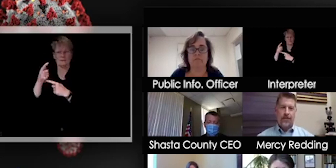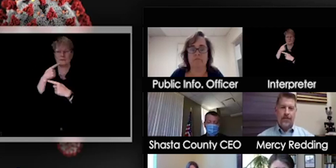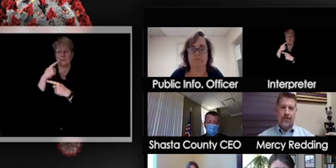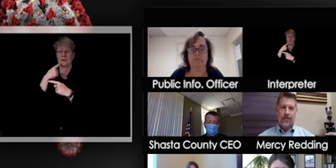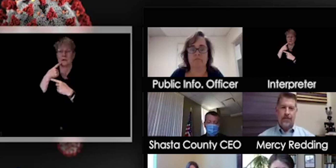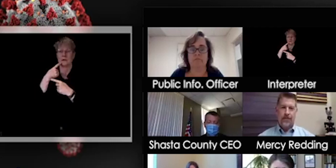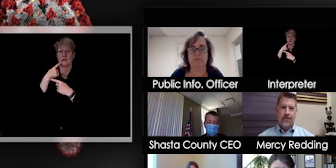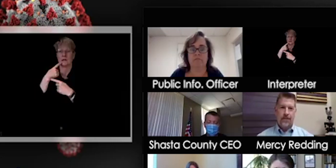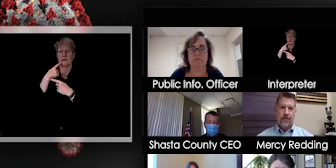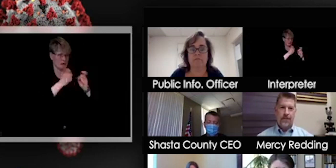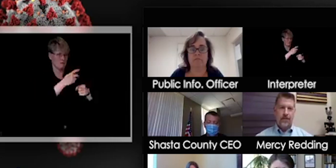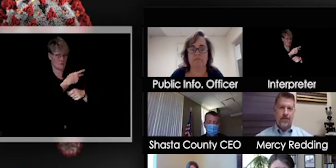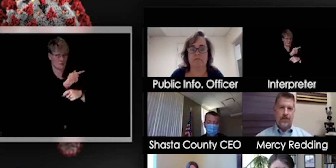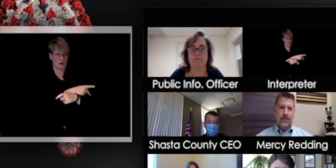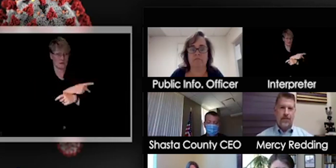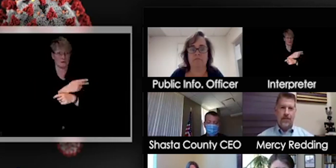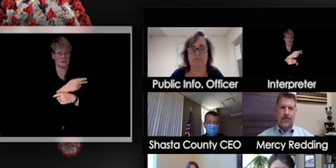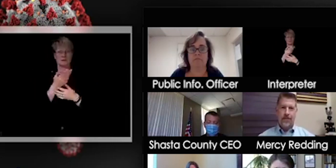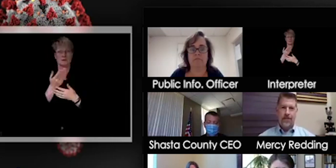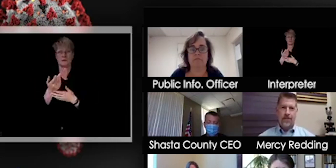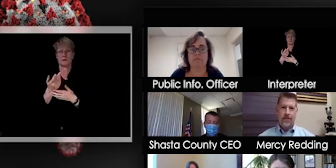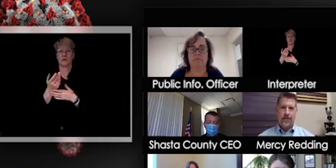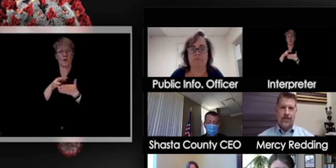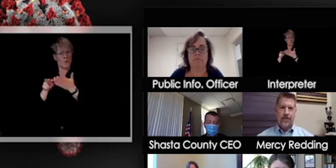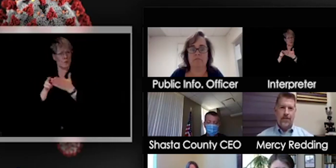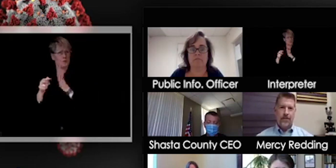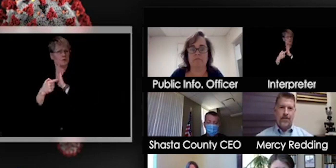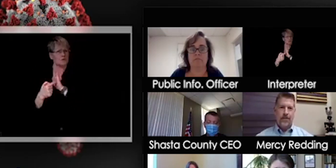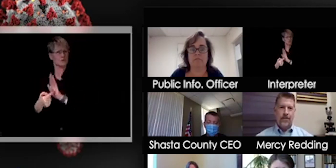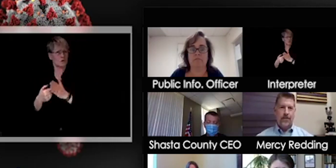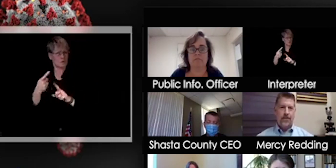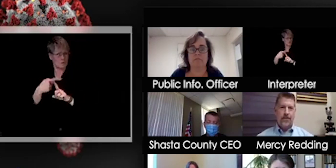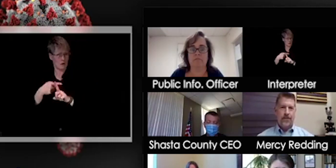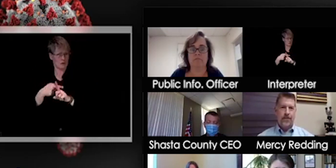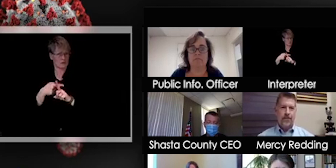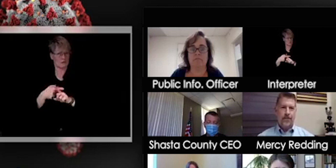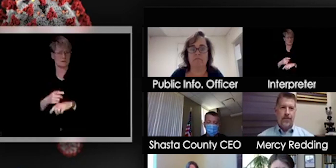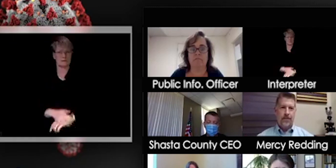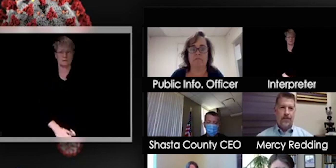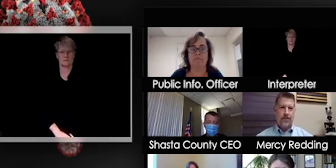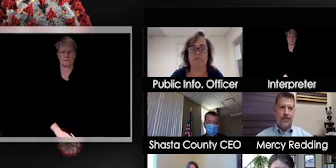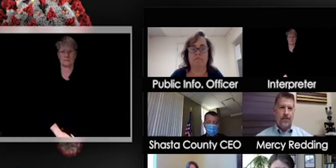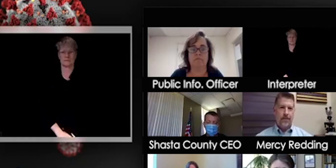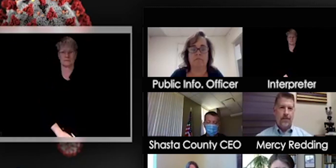And then, as you may know, there's a commonly used steroid that's been shown to decrease